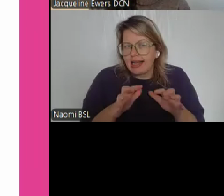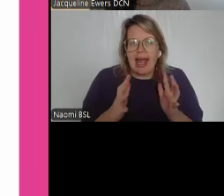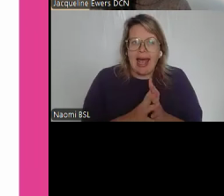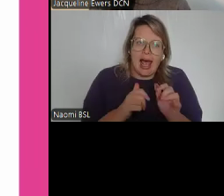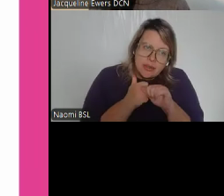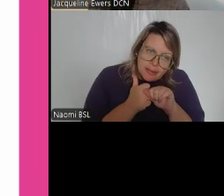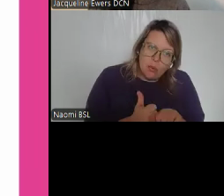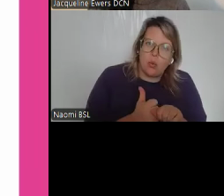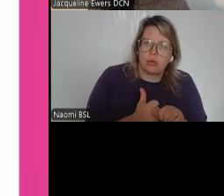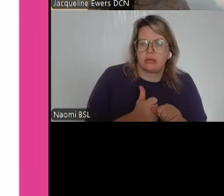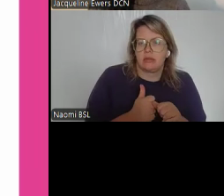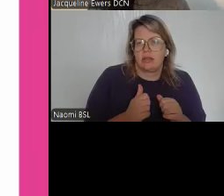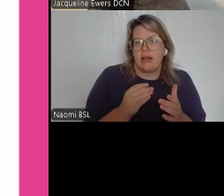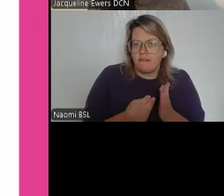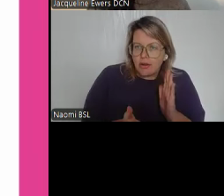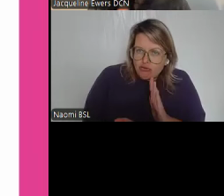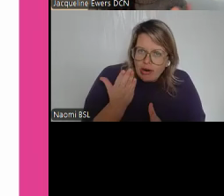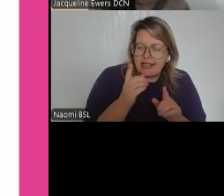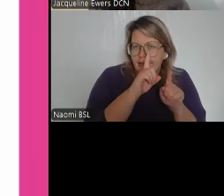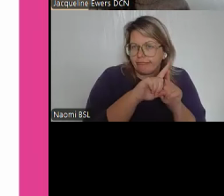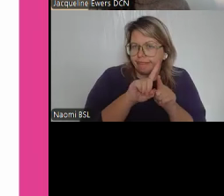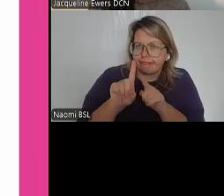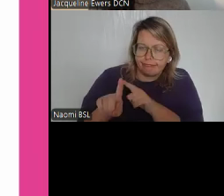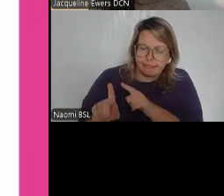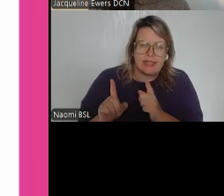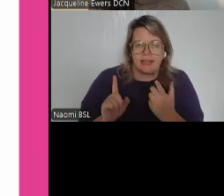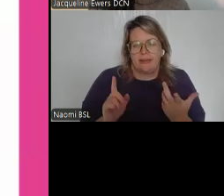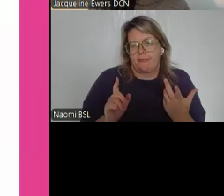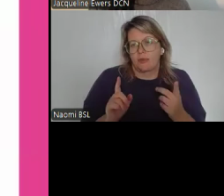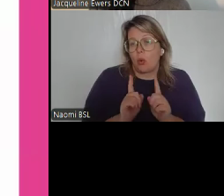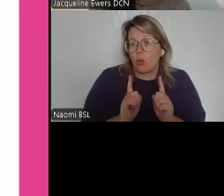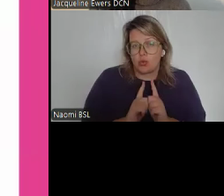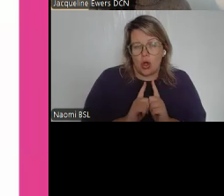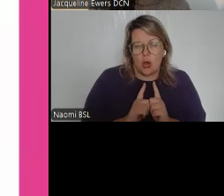That's about the fundraising side of things, and also about not bombarding people.